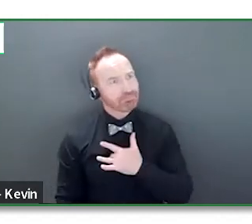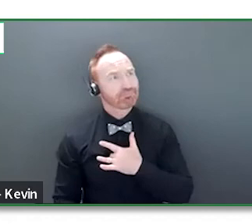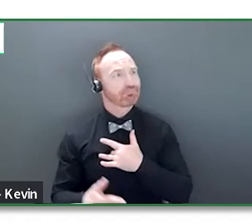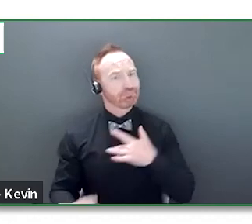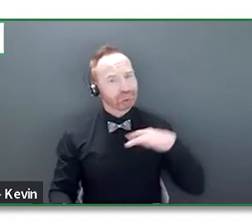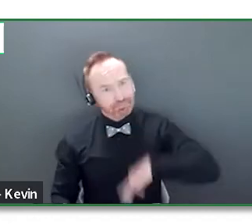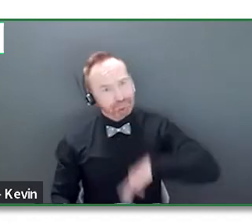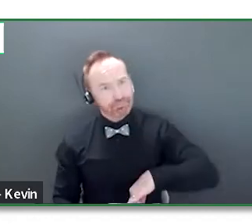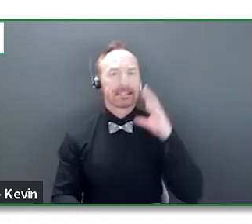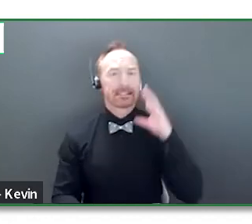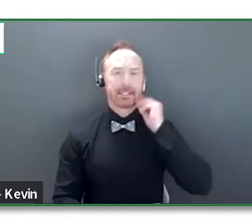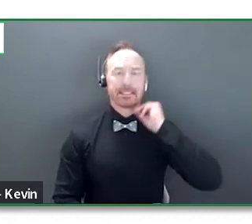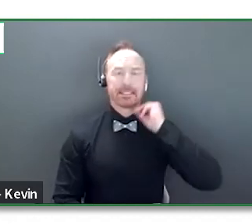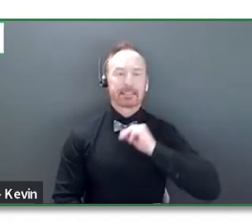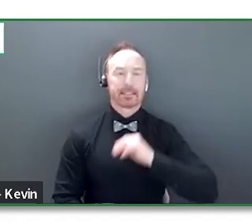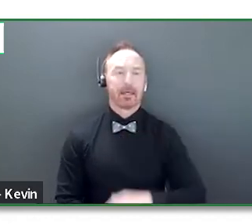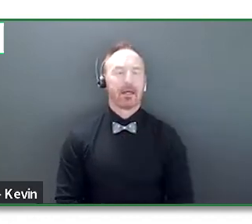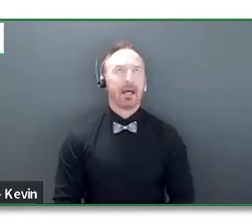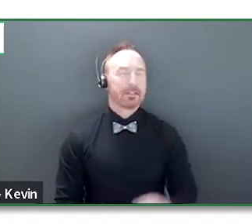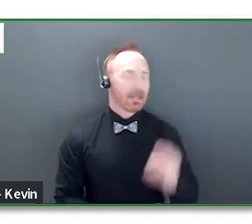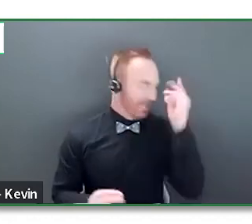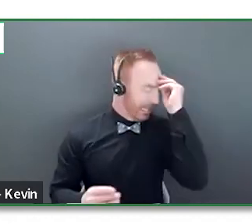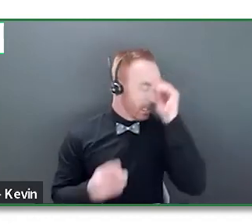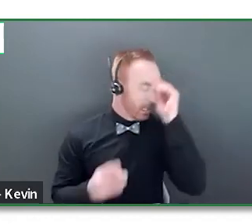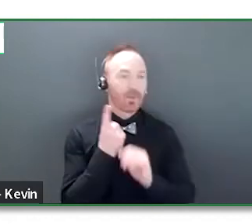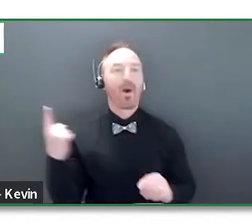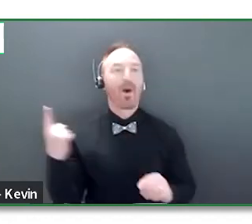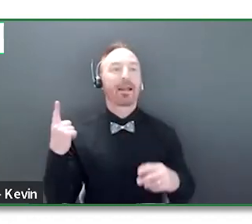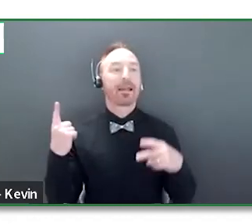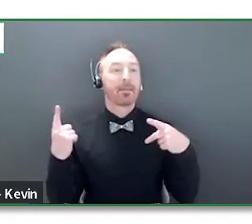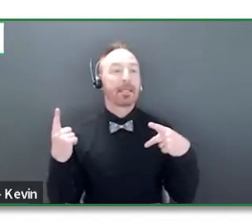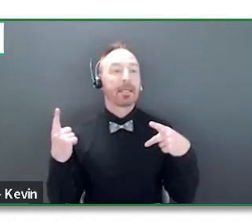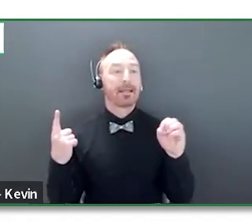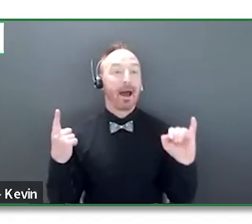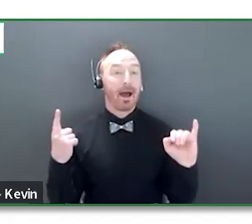the PEI this year where we've had equipment put in place for accessible